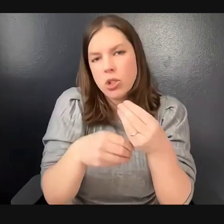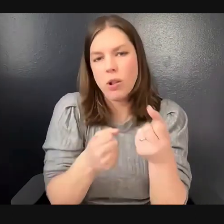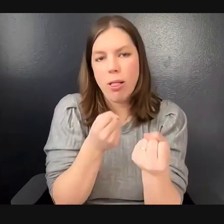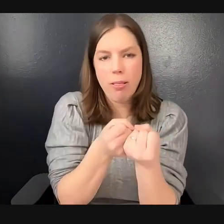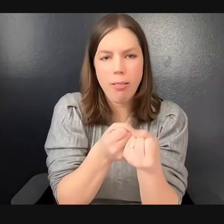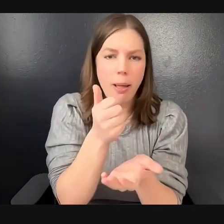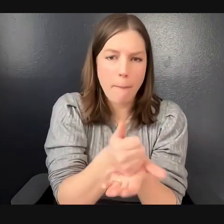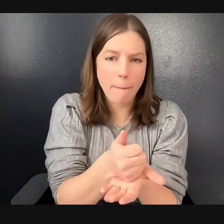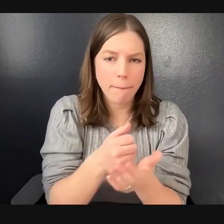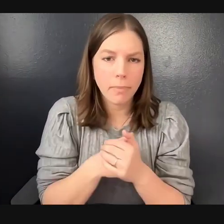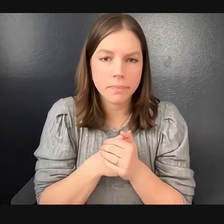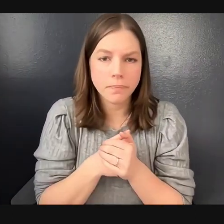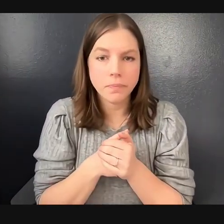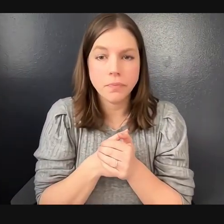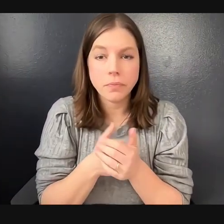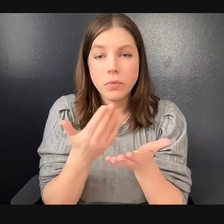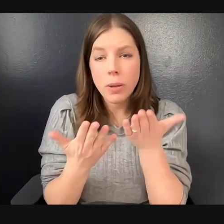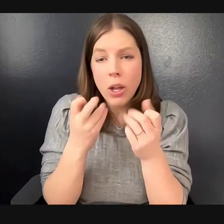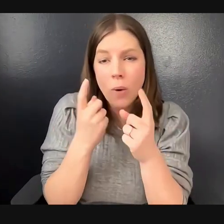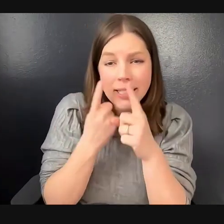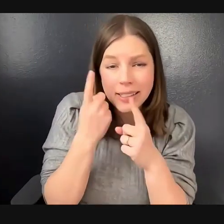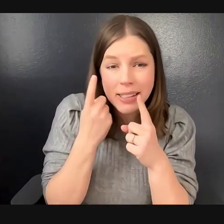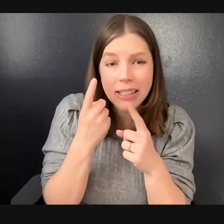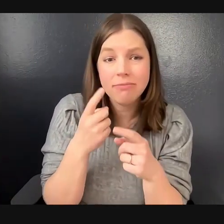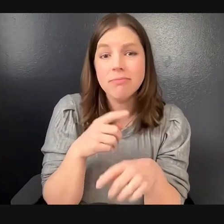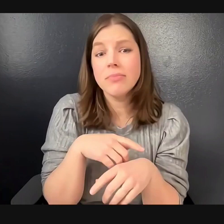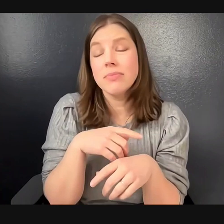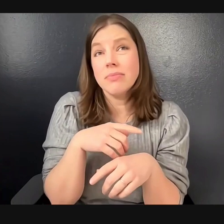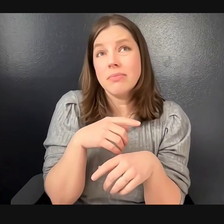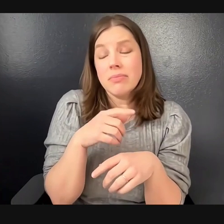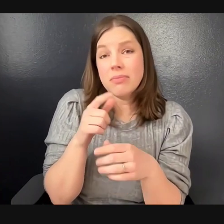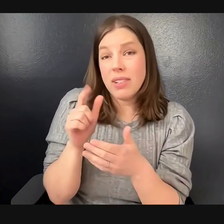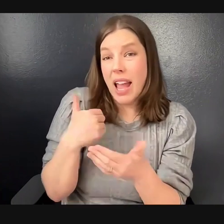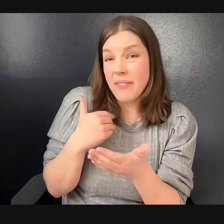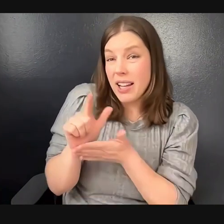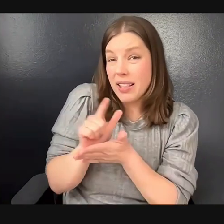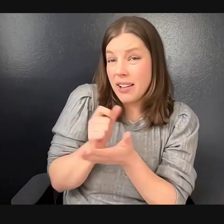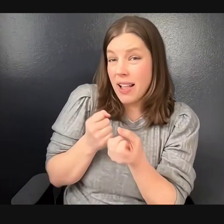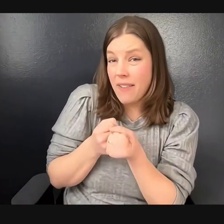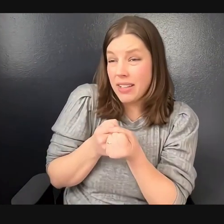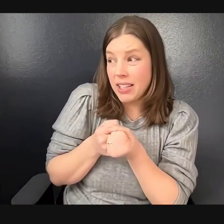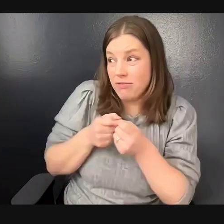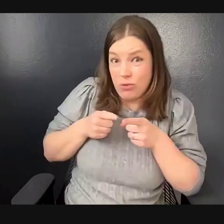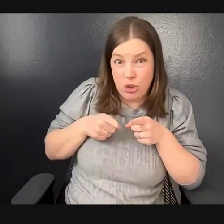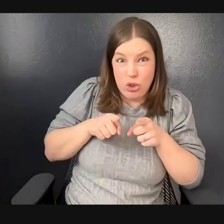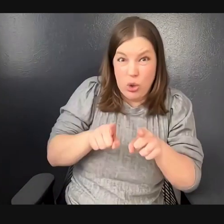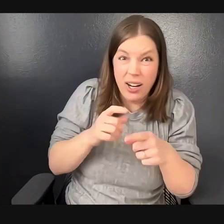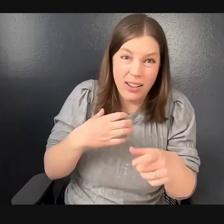to get additional support. You may want to consider having a legal advocate, especially